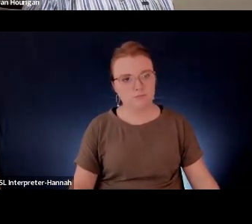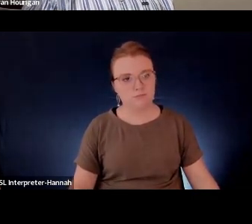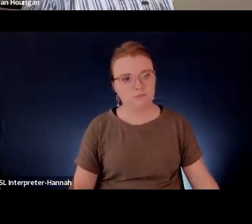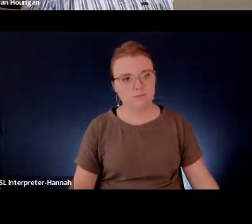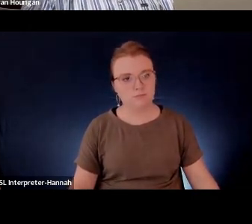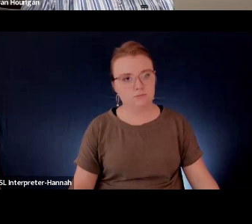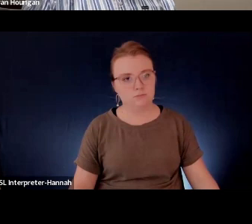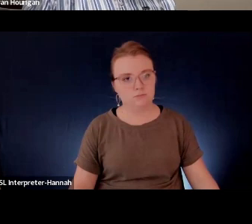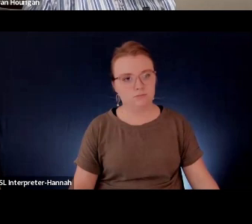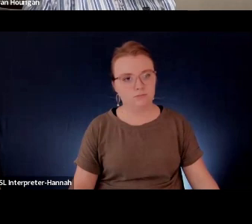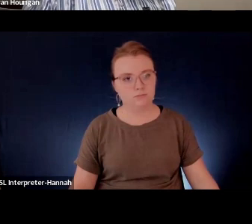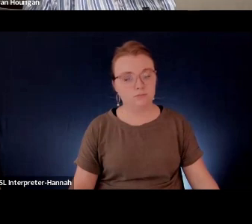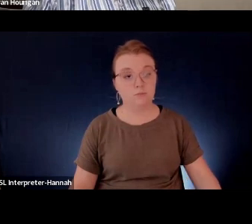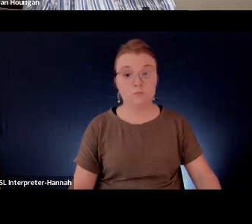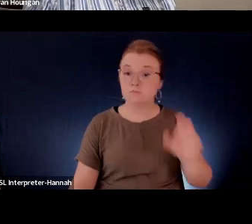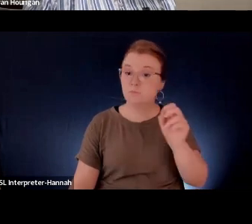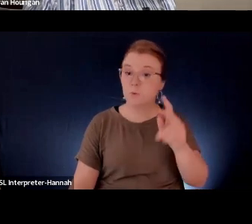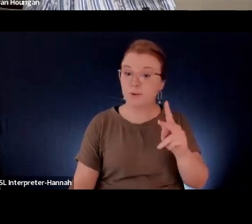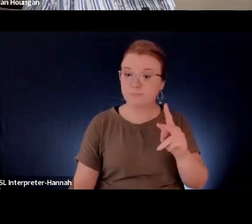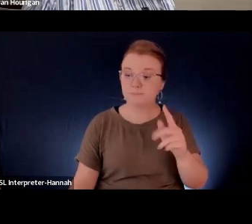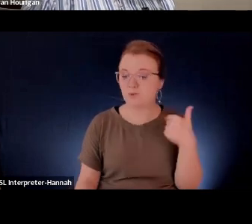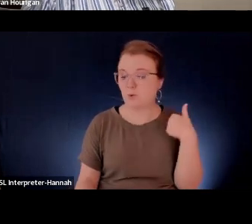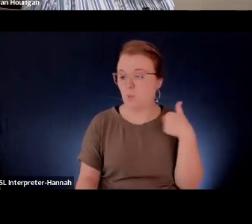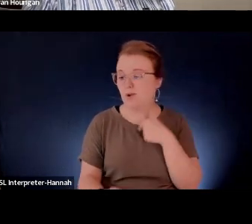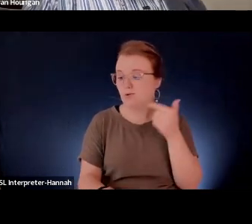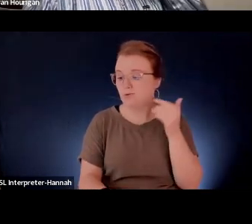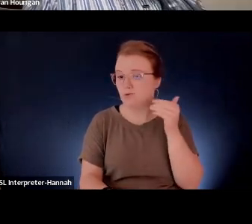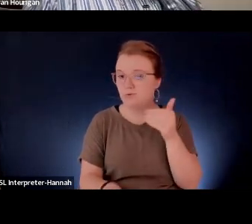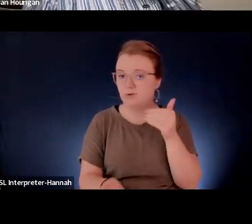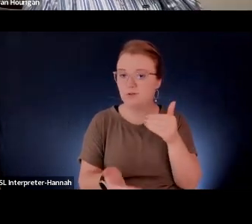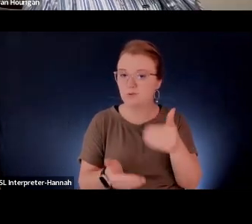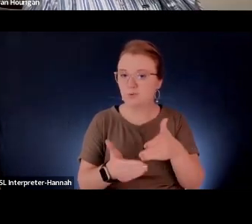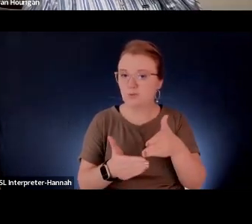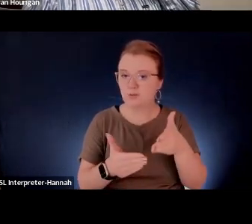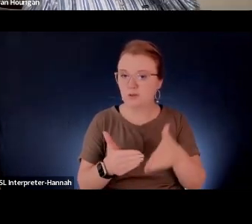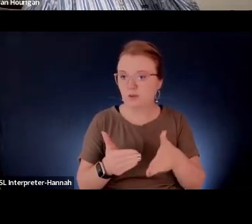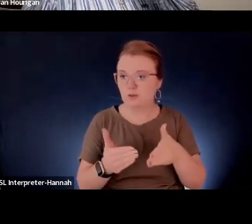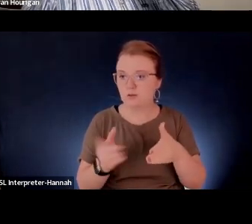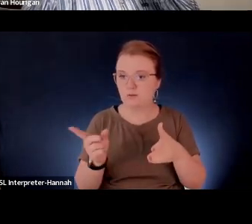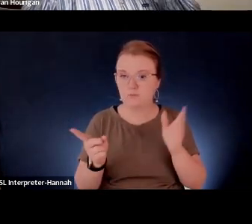Okay, so we're starting to get to the end of the presentation here.